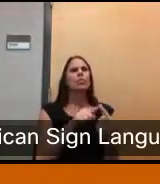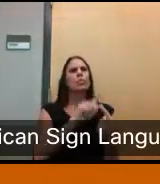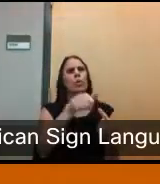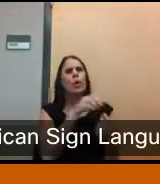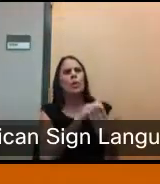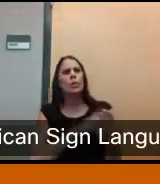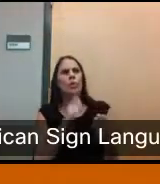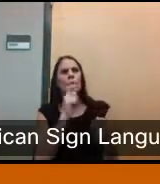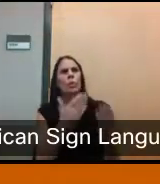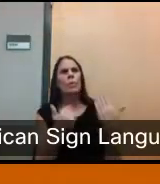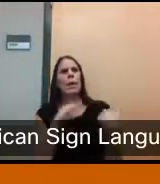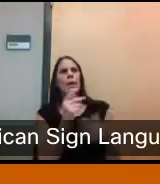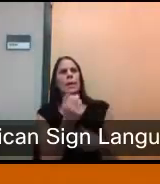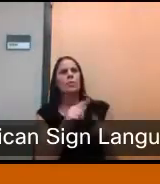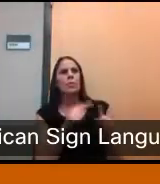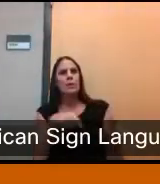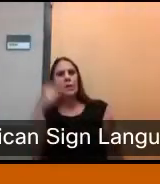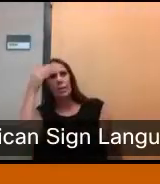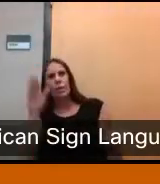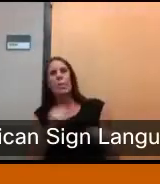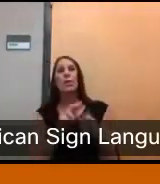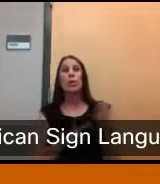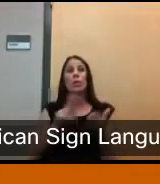And but 1 thing that everyone is really clear on was the university had to talk, not just